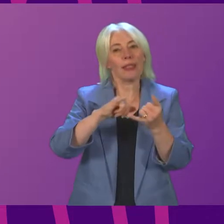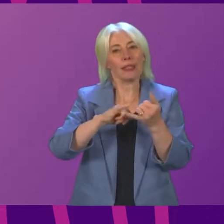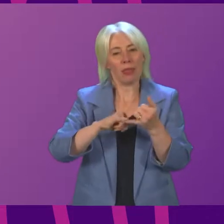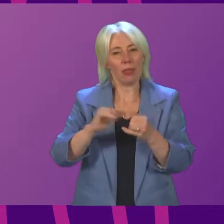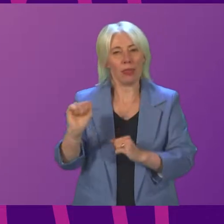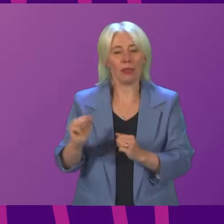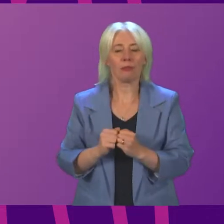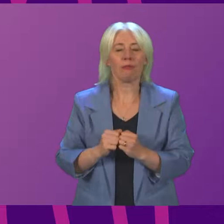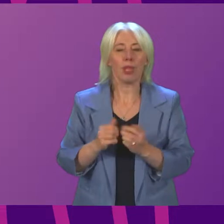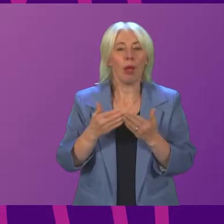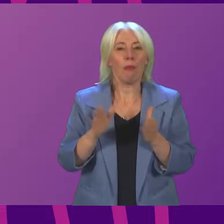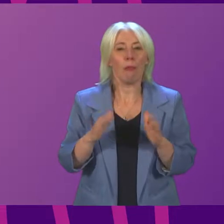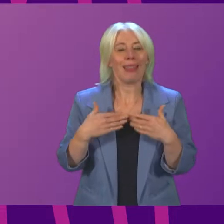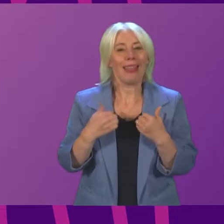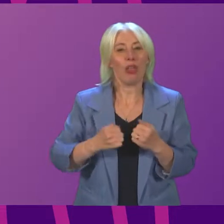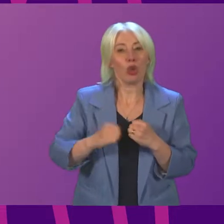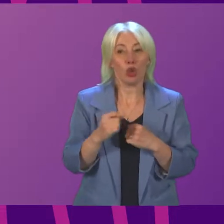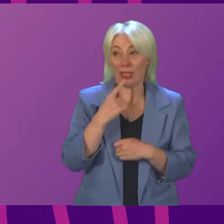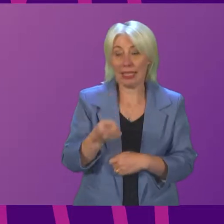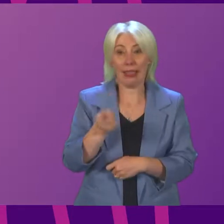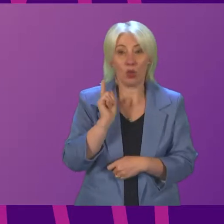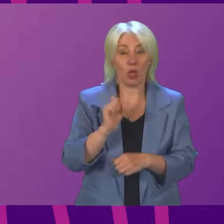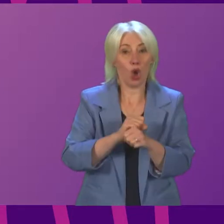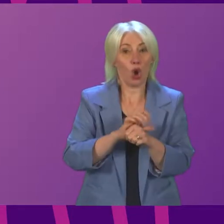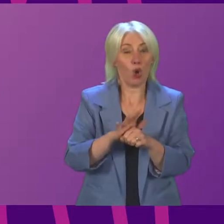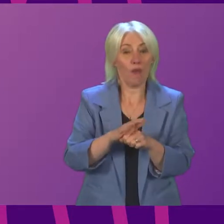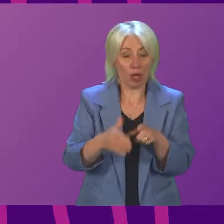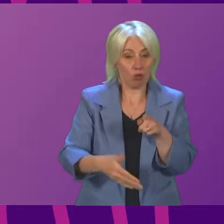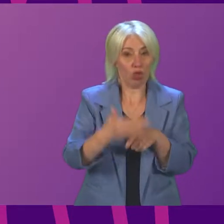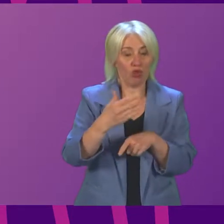Public Health Scotland reported last week that Covid restrictions led to a massive 3.5 million